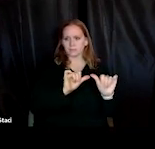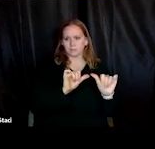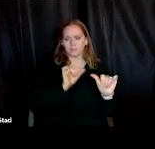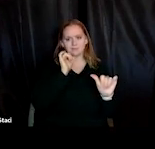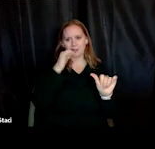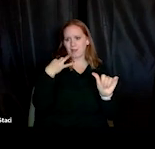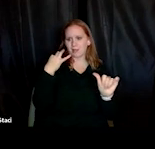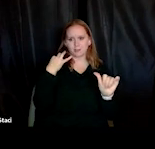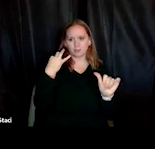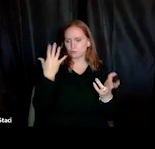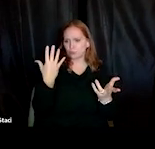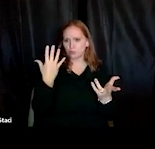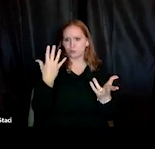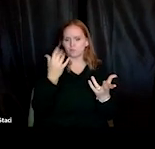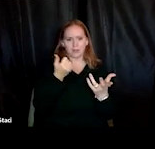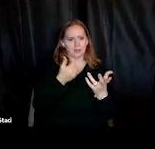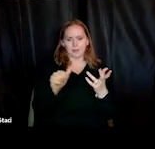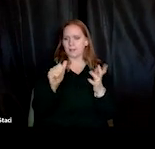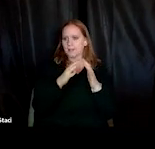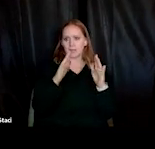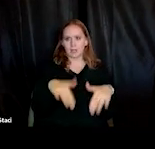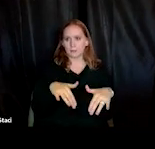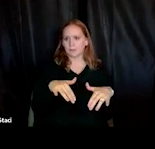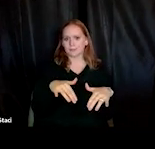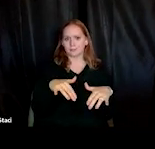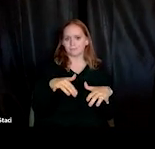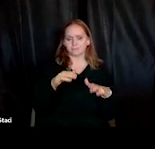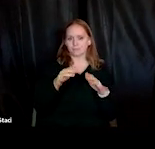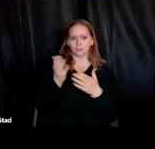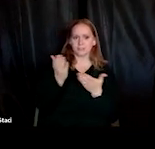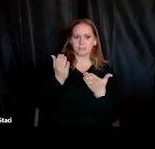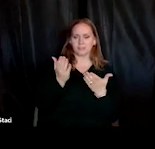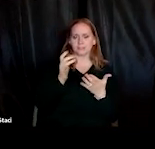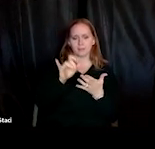for any type of housing intervention services. That becomes very challenging over time